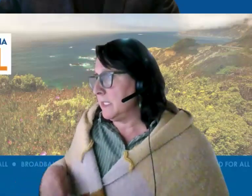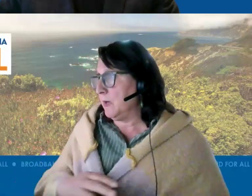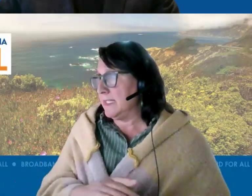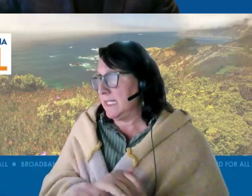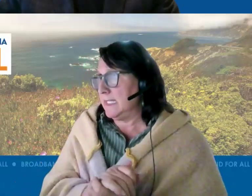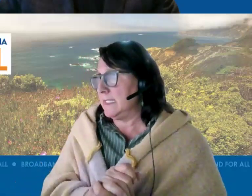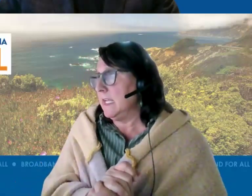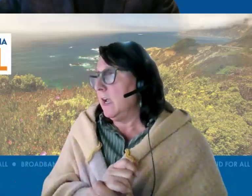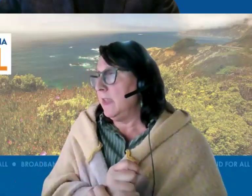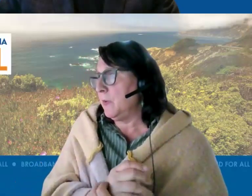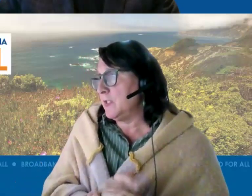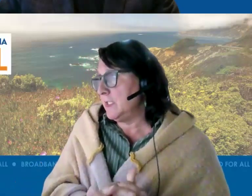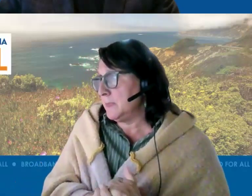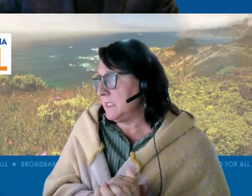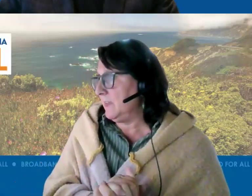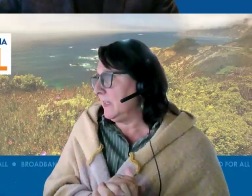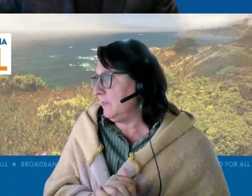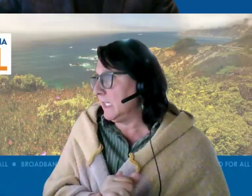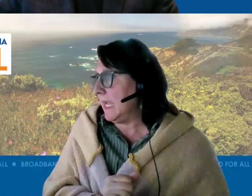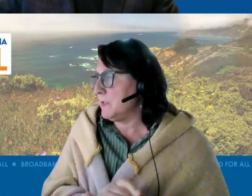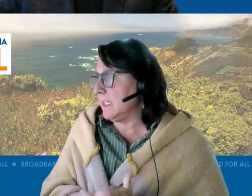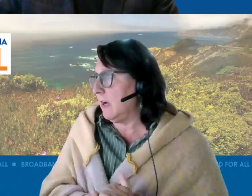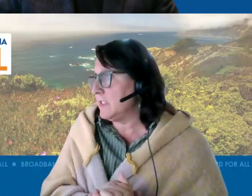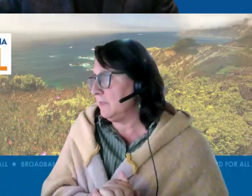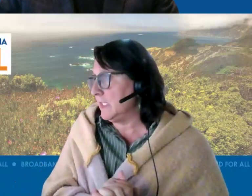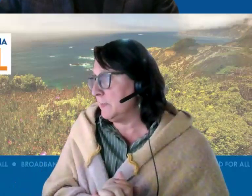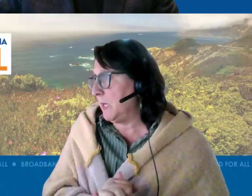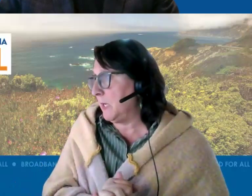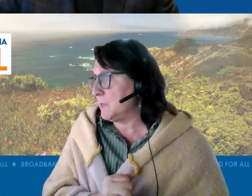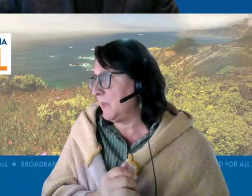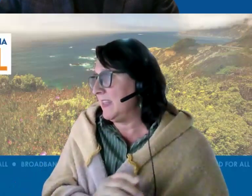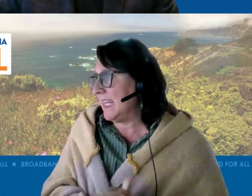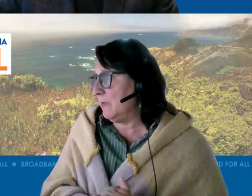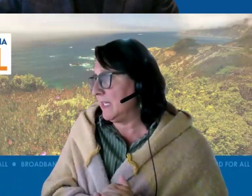or subgrantees, and the question is specifically for a county, are different departments within the